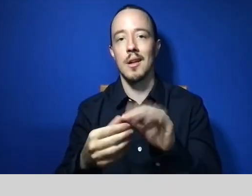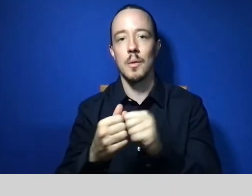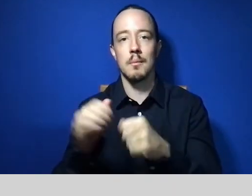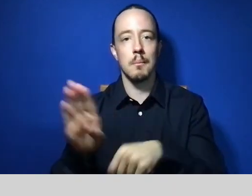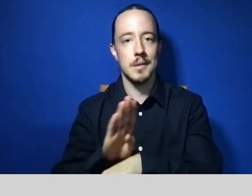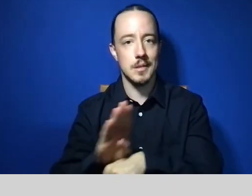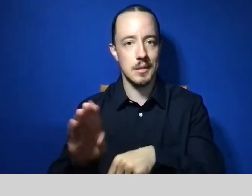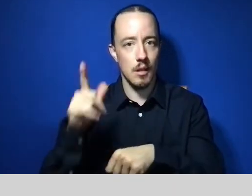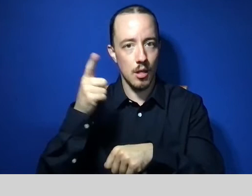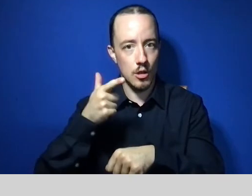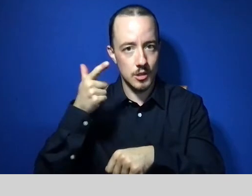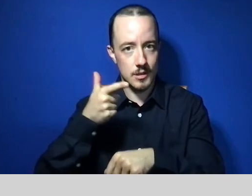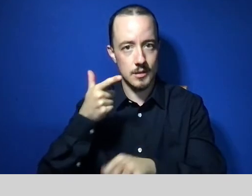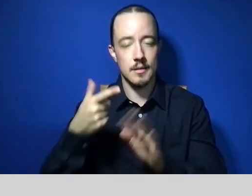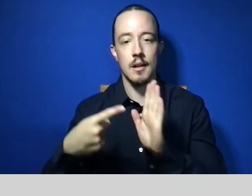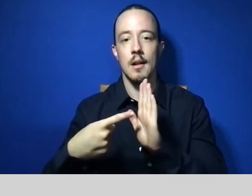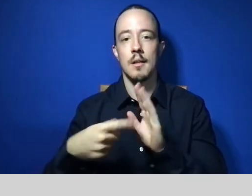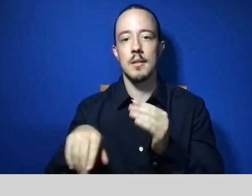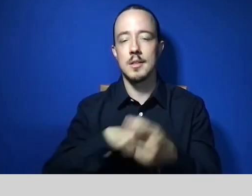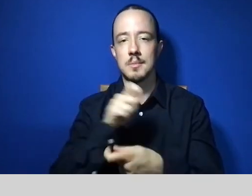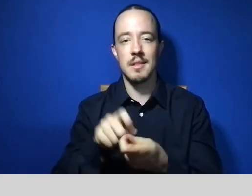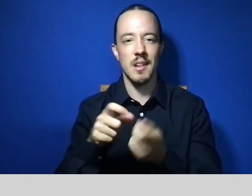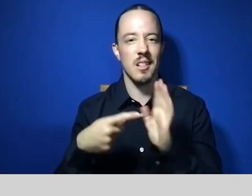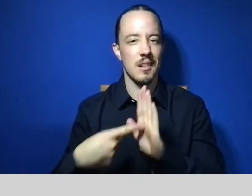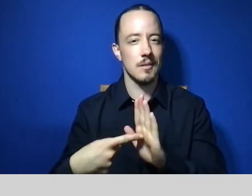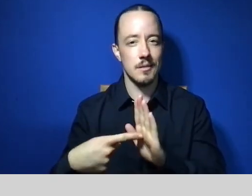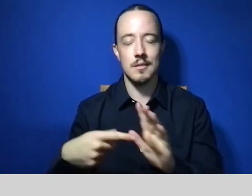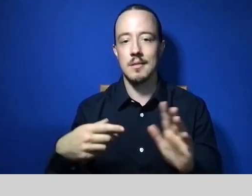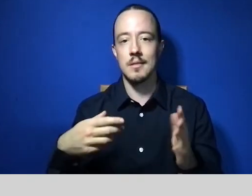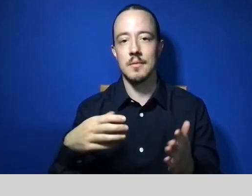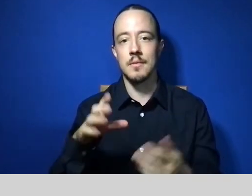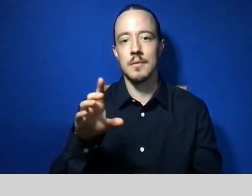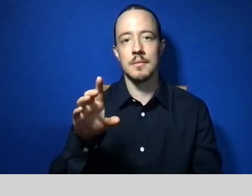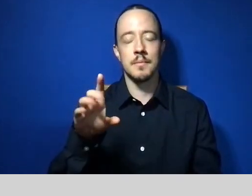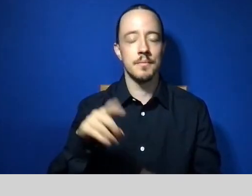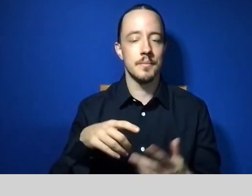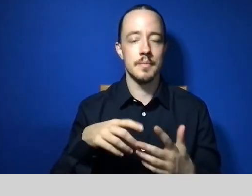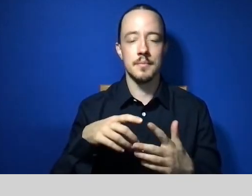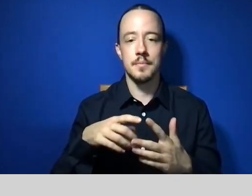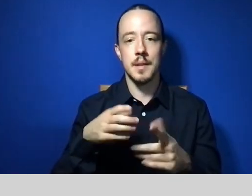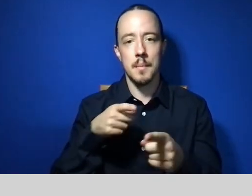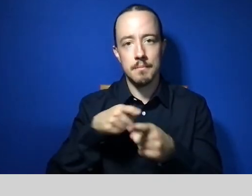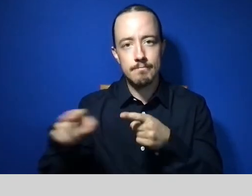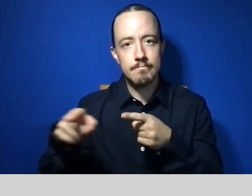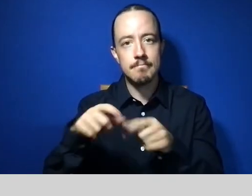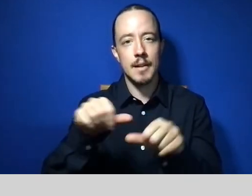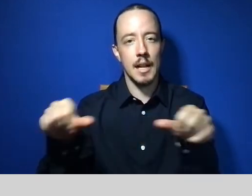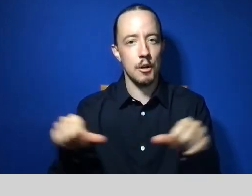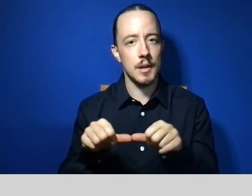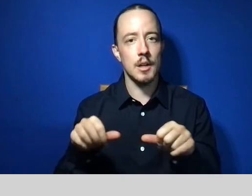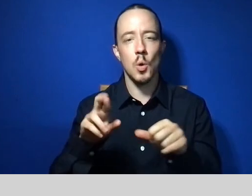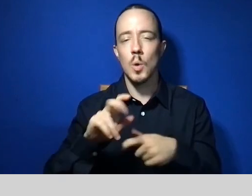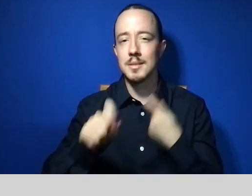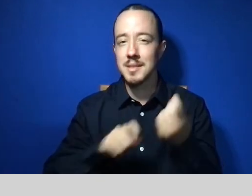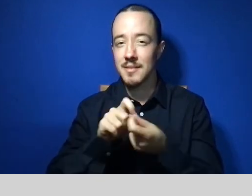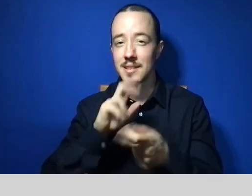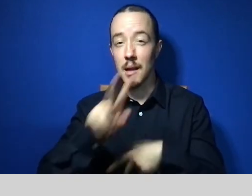that are really business logic. So this is more specific to say, the domain that you're working in or the specific data that you're working with,